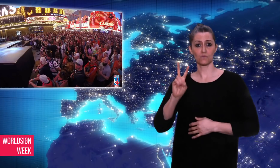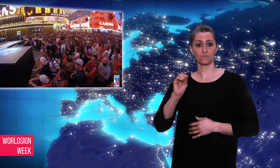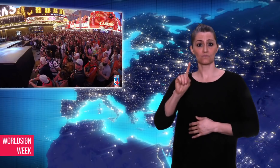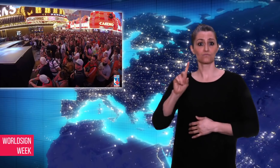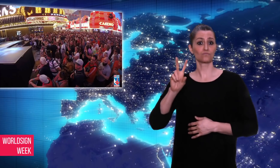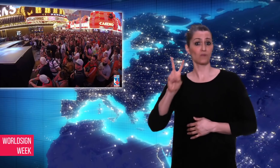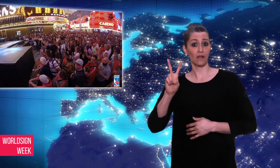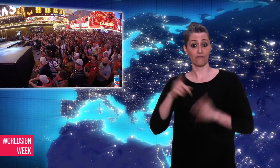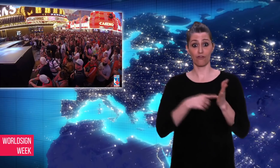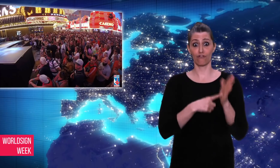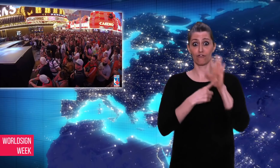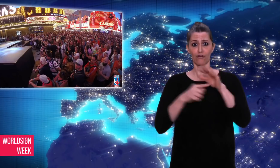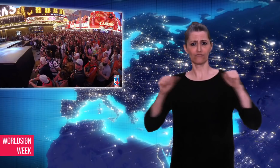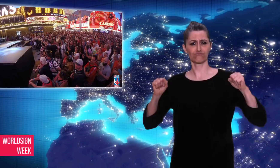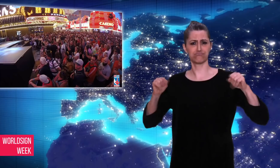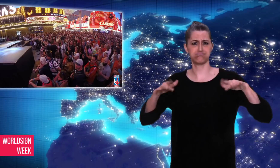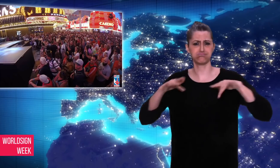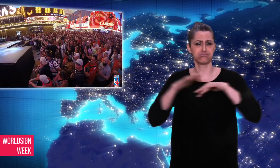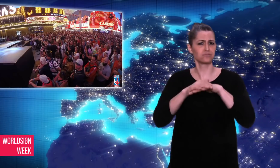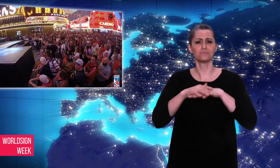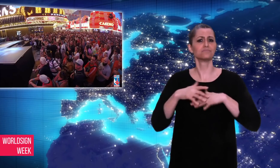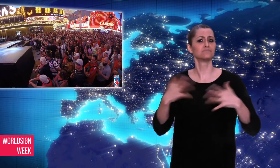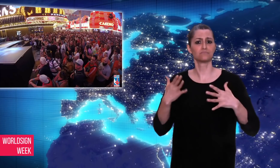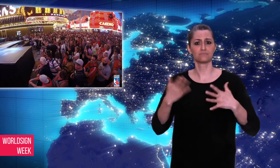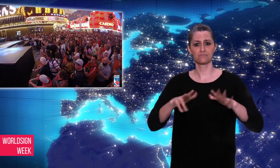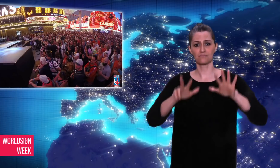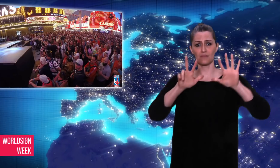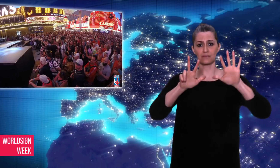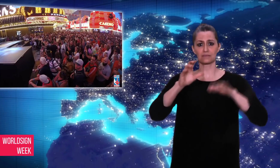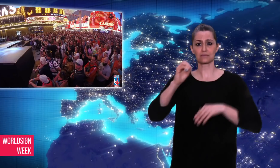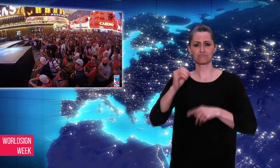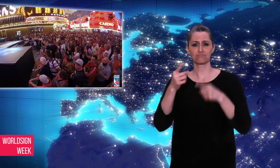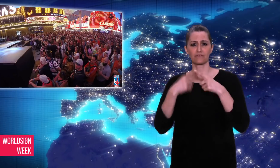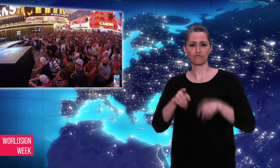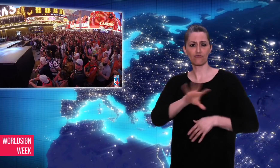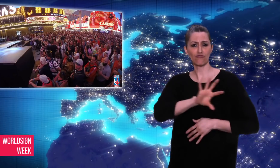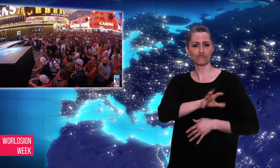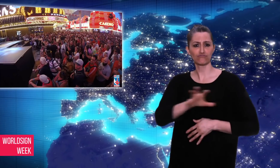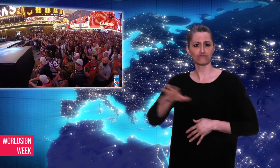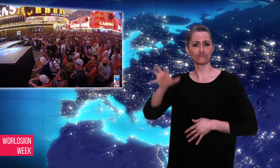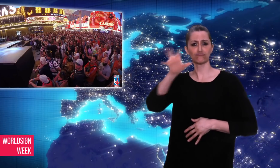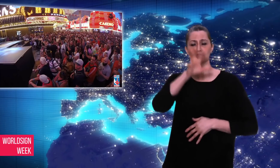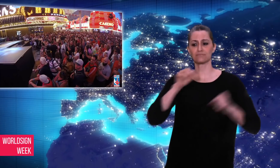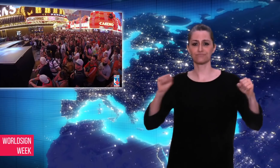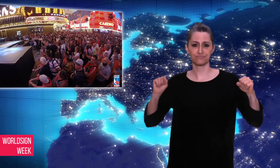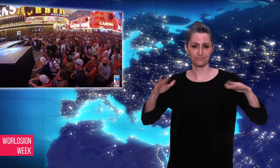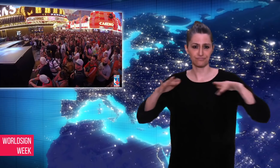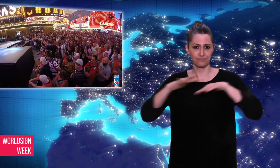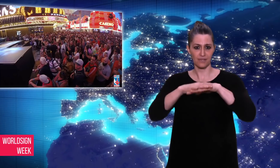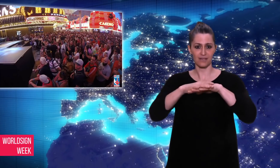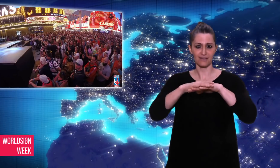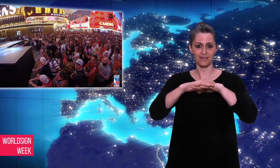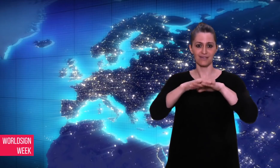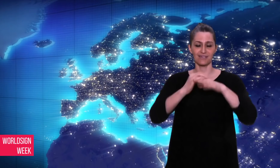at the 2012 show.